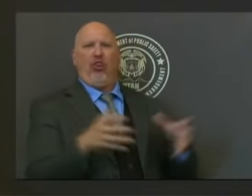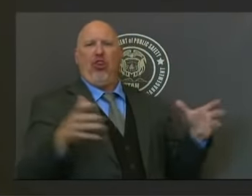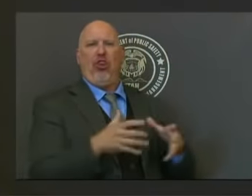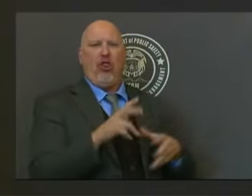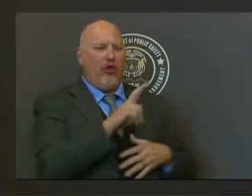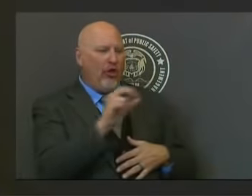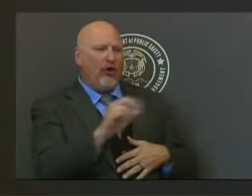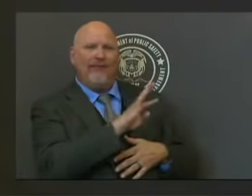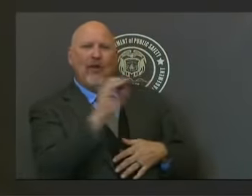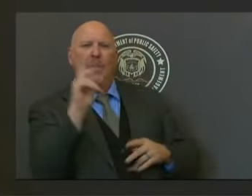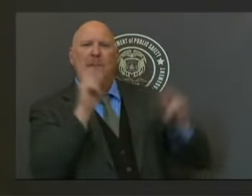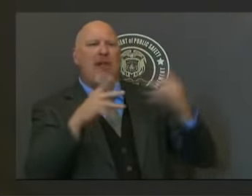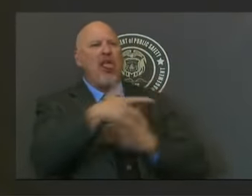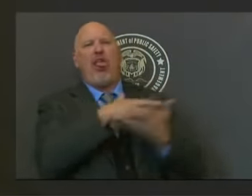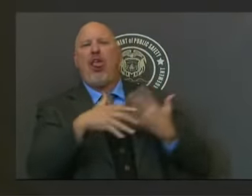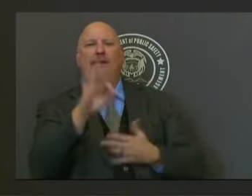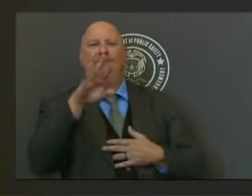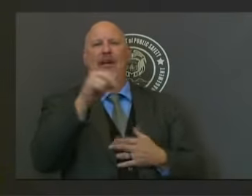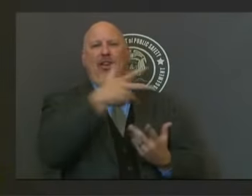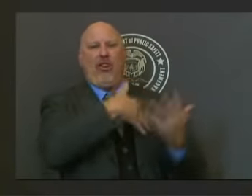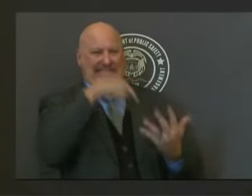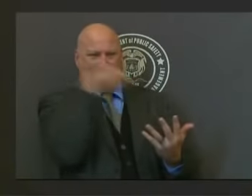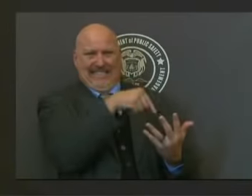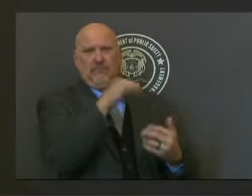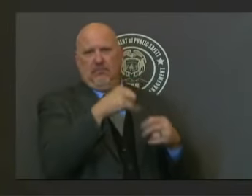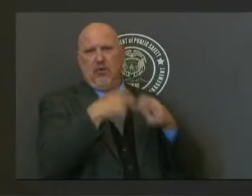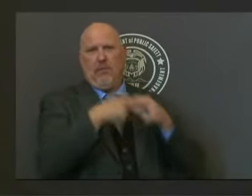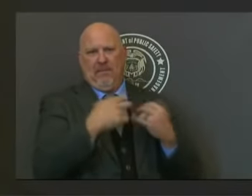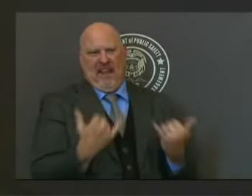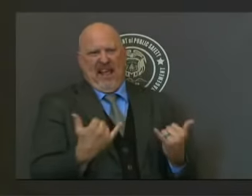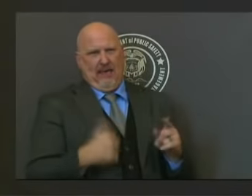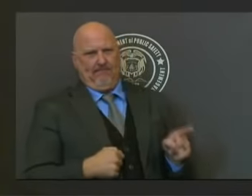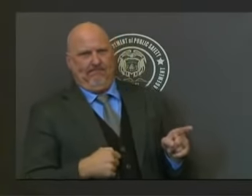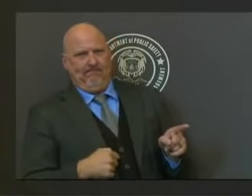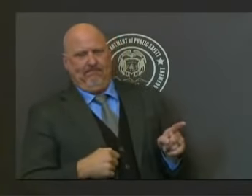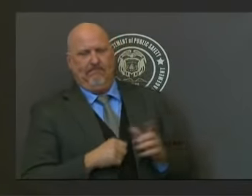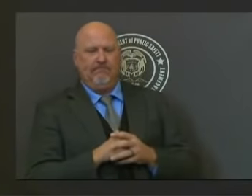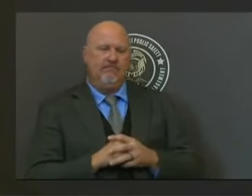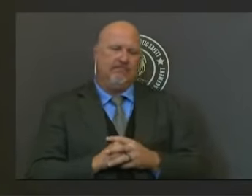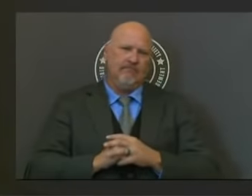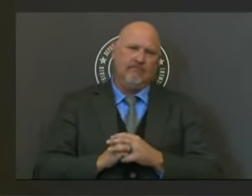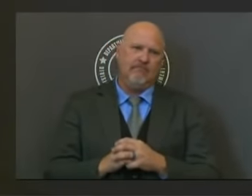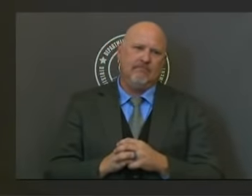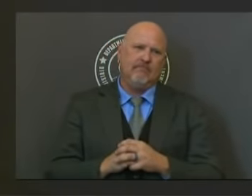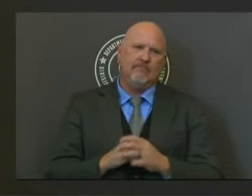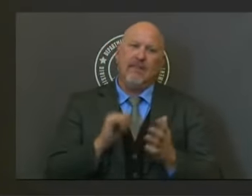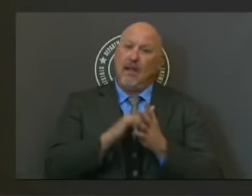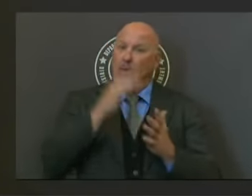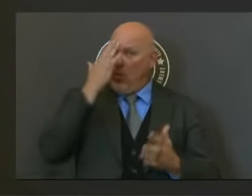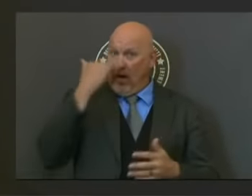for the two week period for even